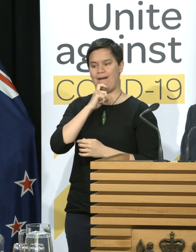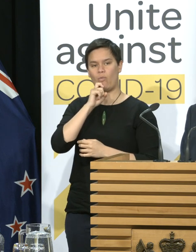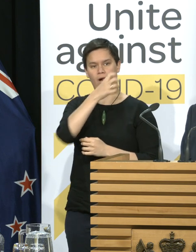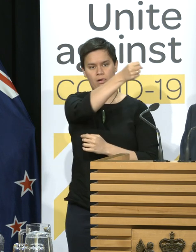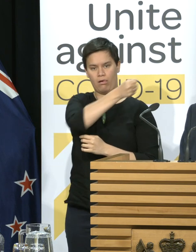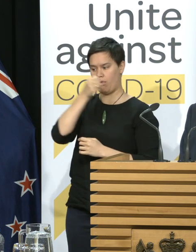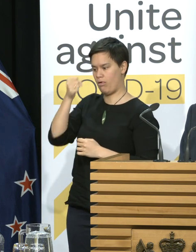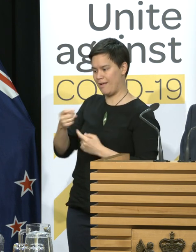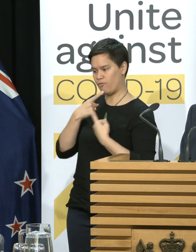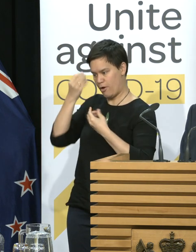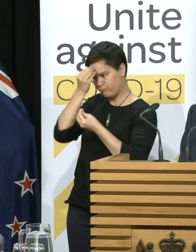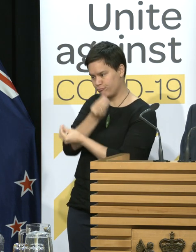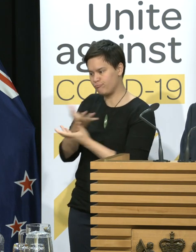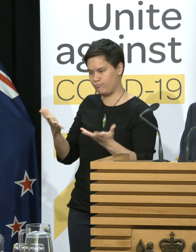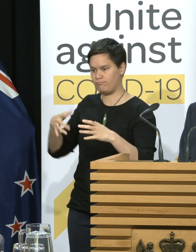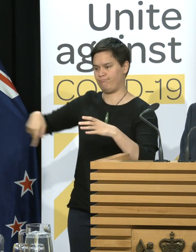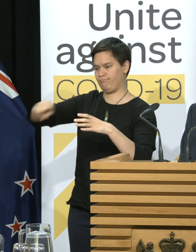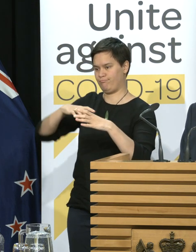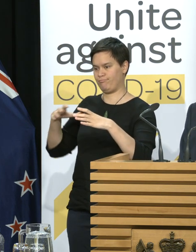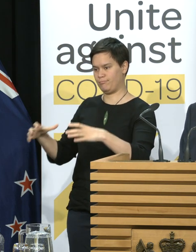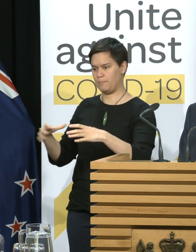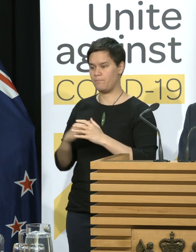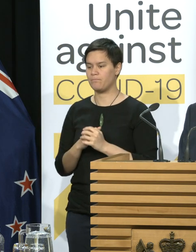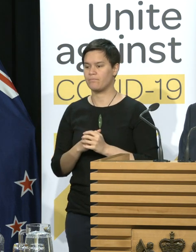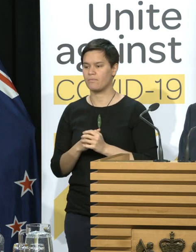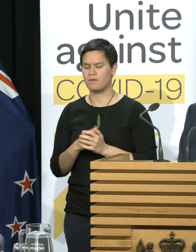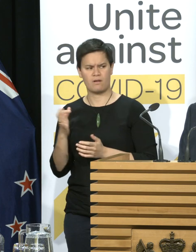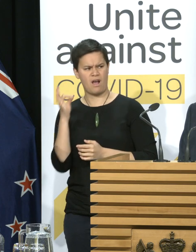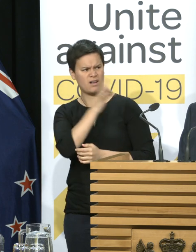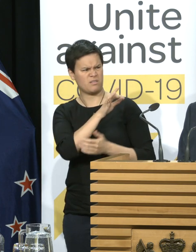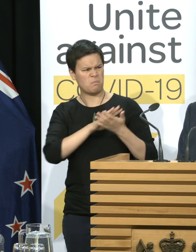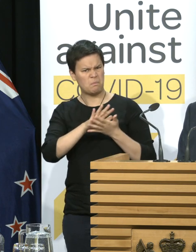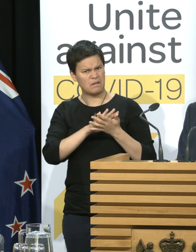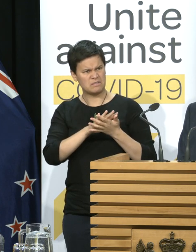find out how out to and be testing people at the campground, telling them